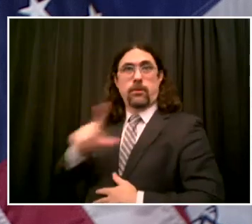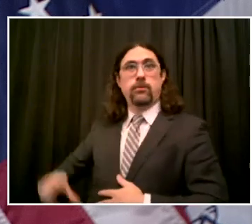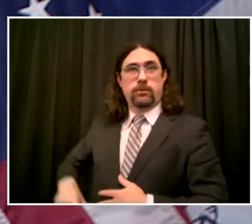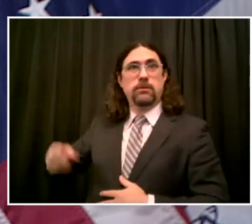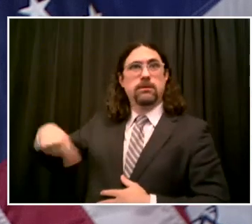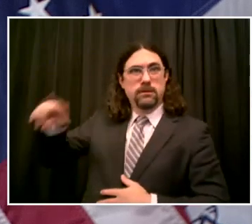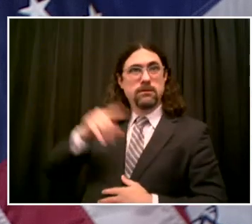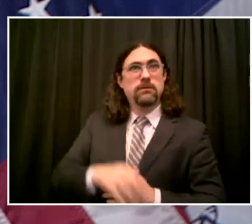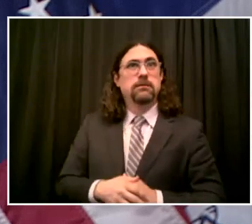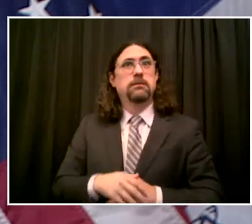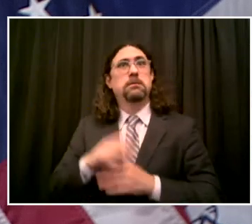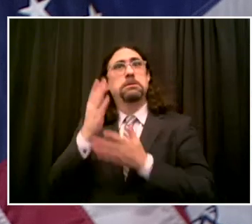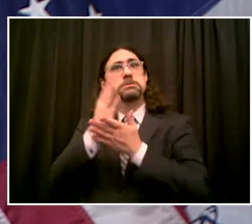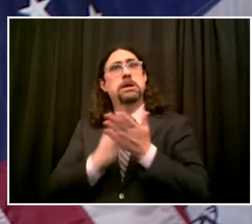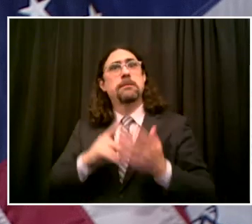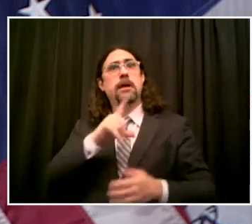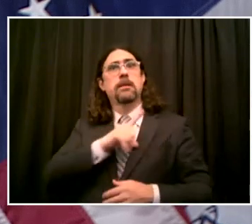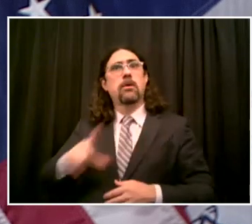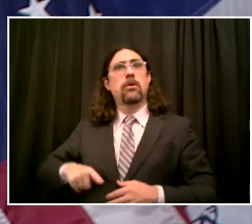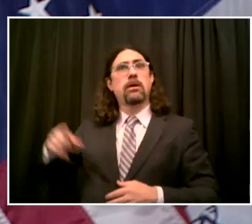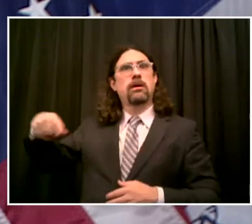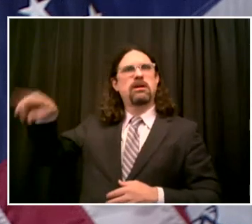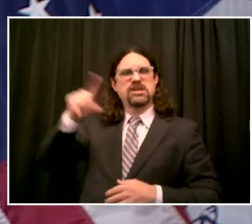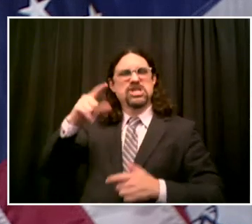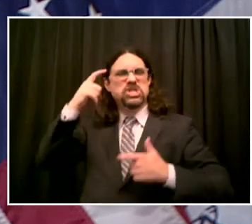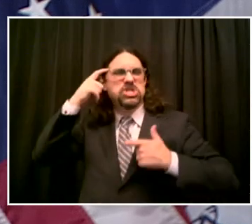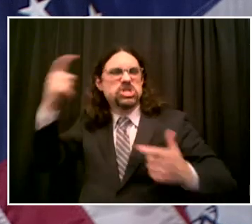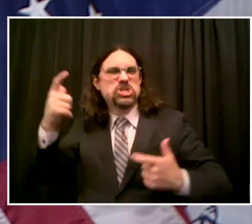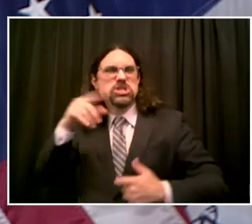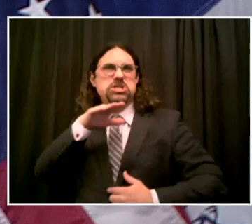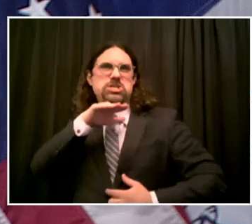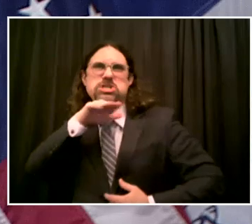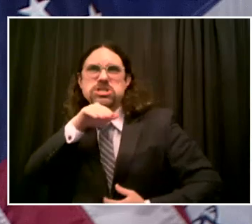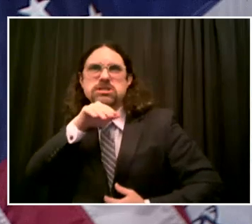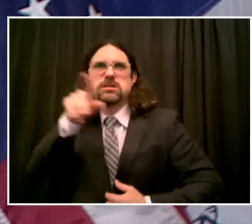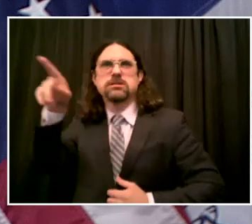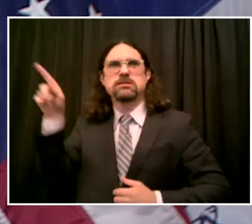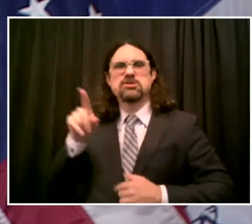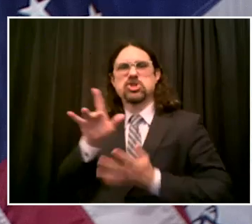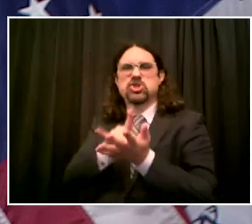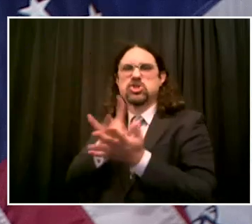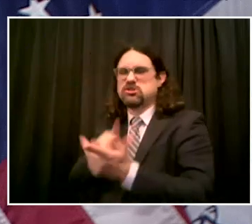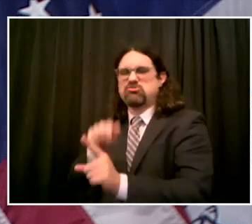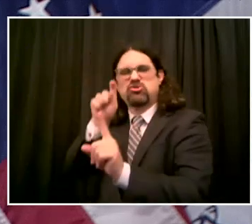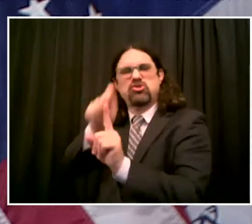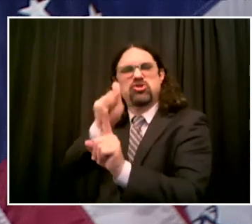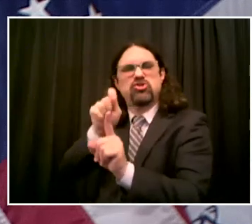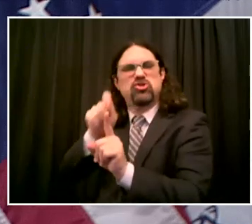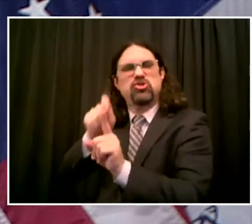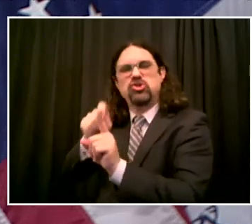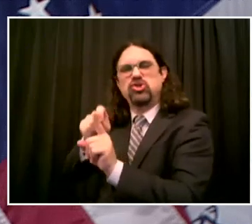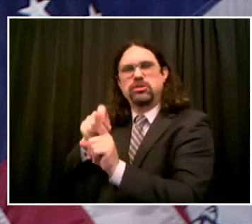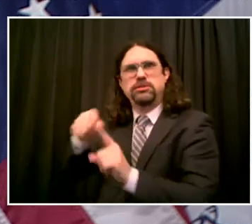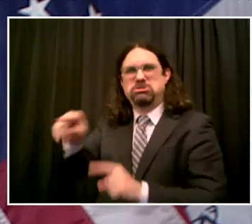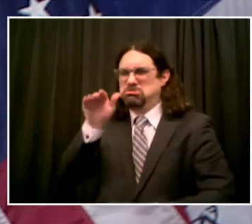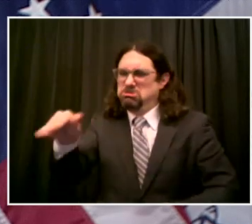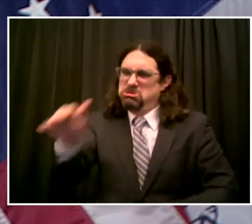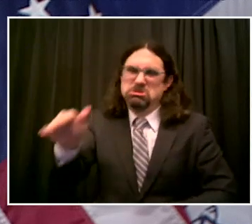DEALING WITH SOME LANDLORDS, AND TH AEYREOT N HET MAJORITY, BUT SOME LANDLORDS O WHARE UNOFRTNUATLEY TAKING ADNE O CRISIS